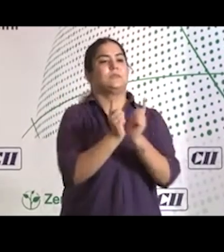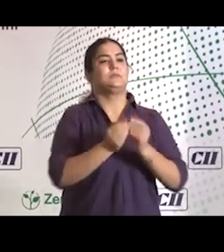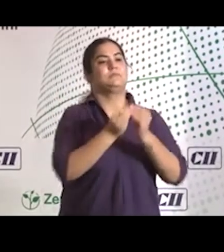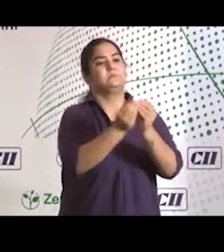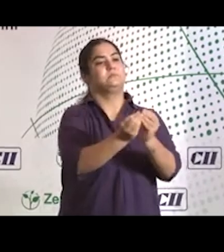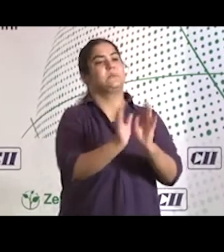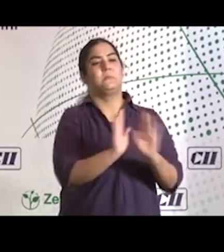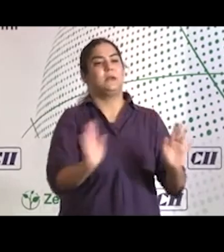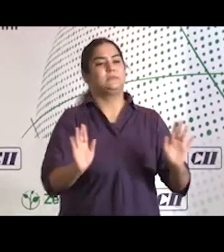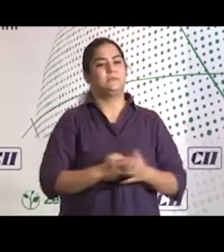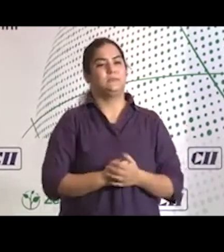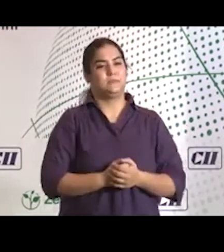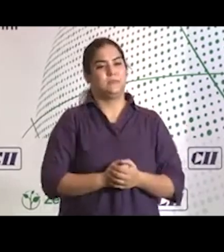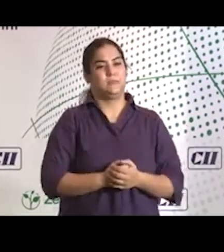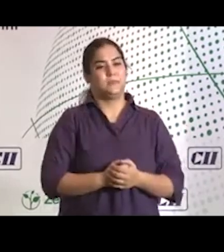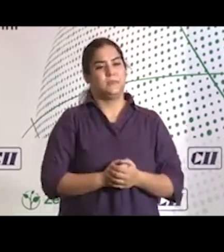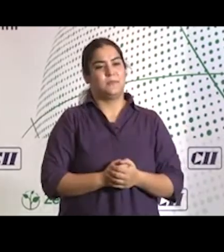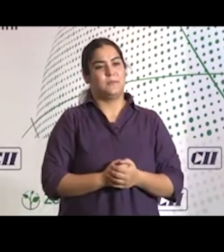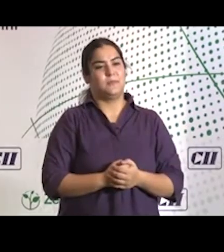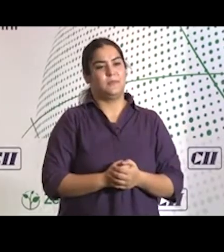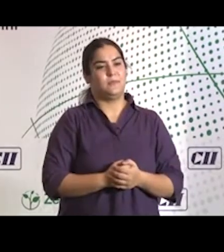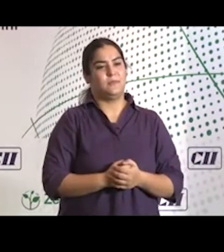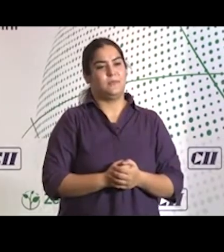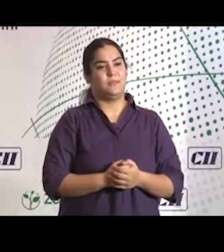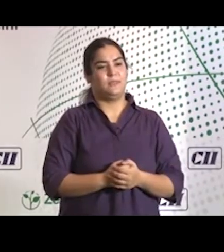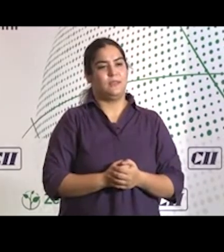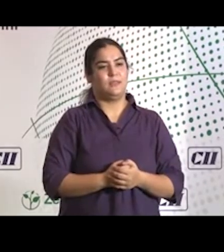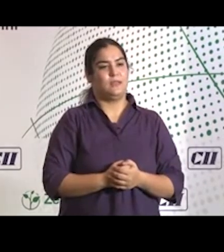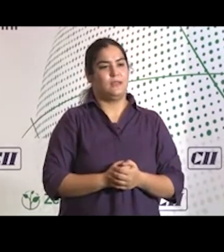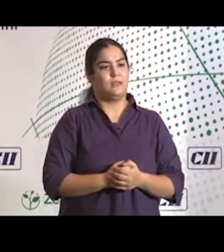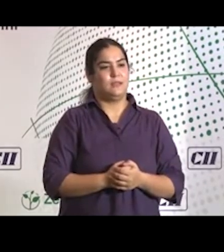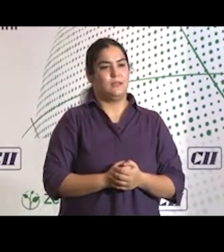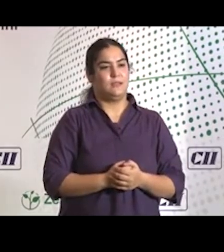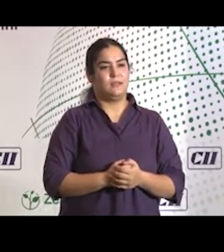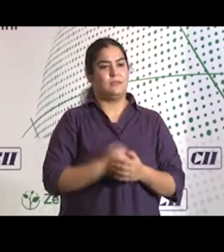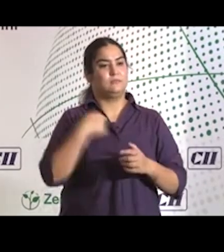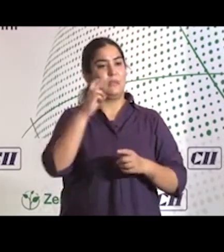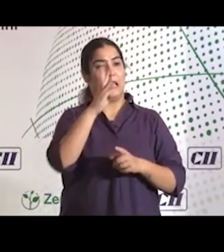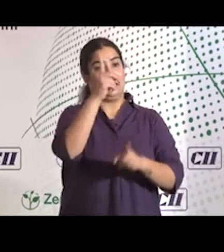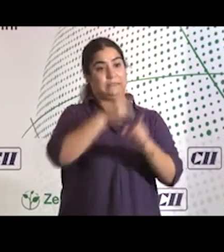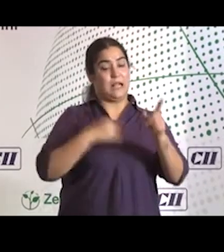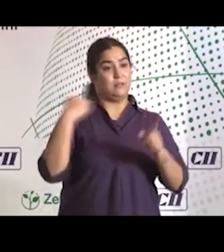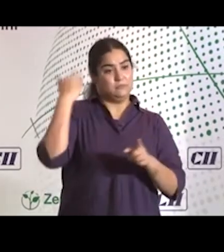and I know Michael for last three years